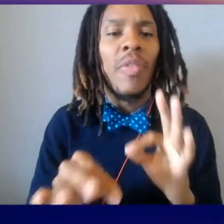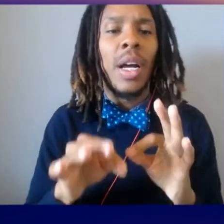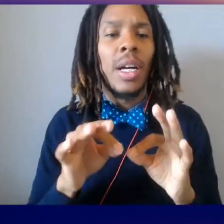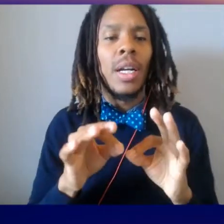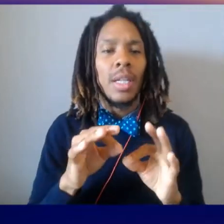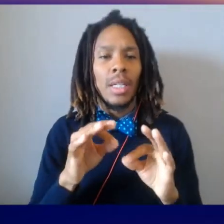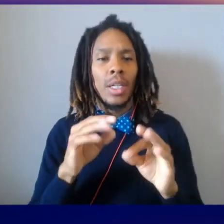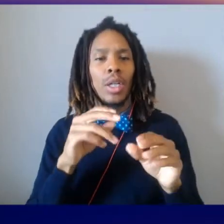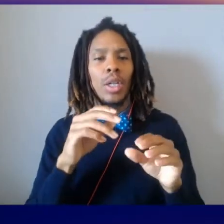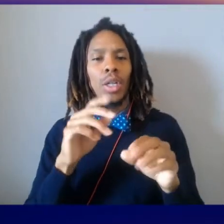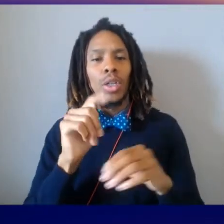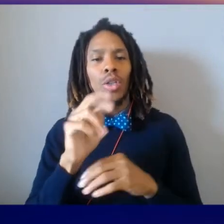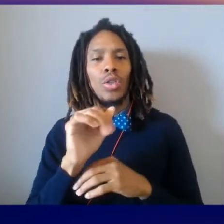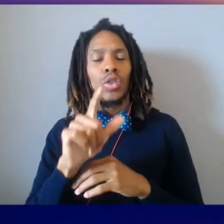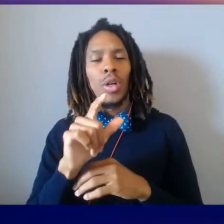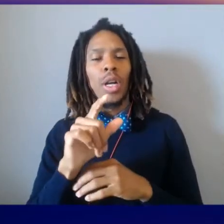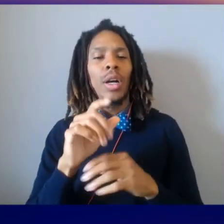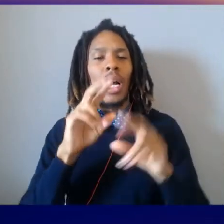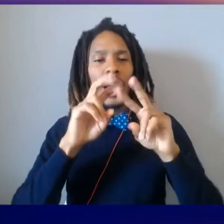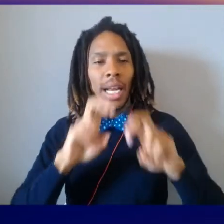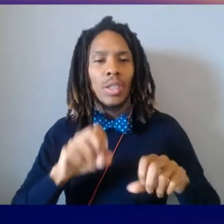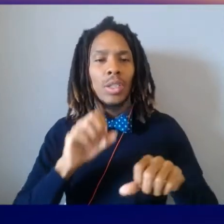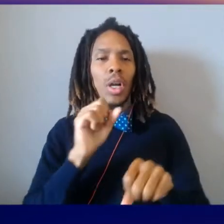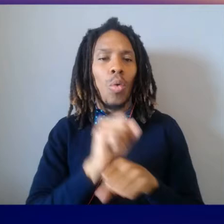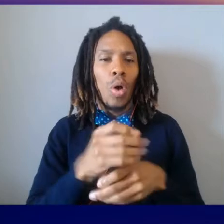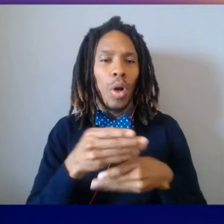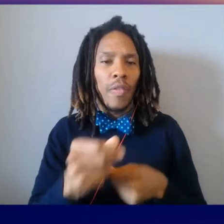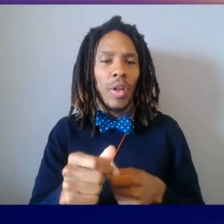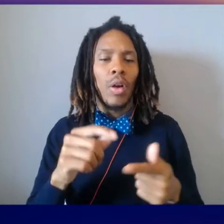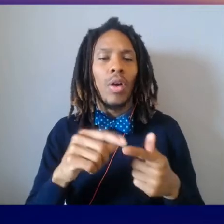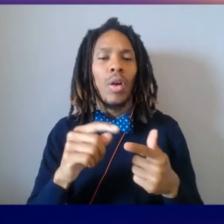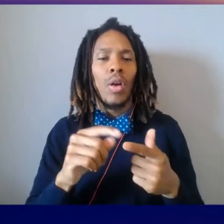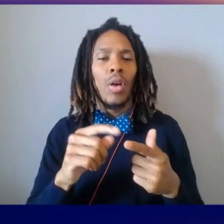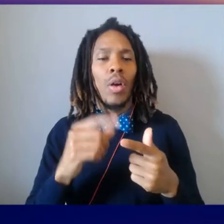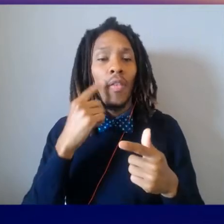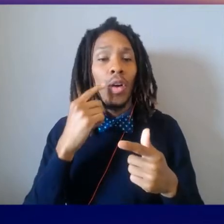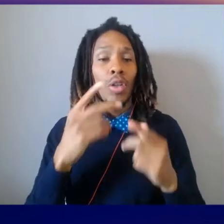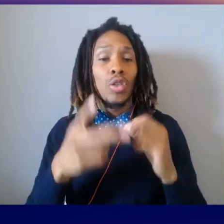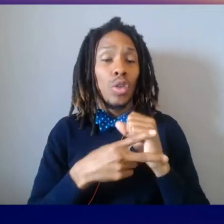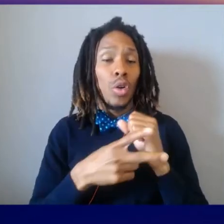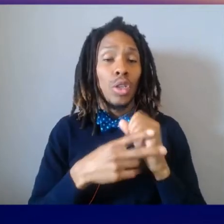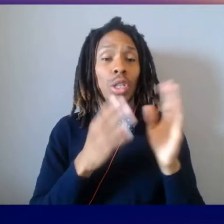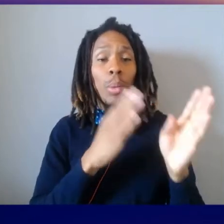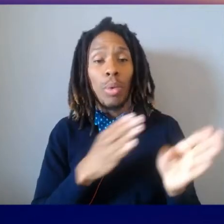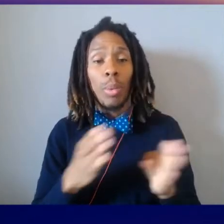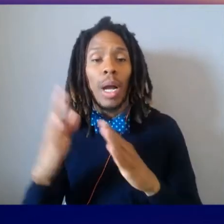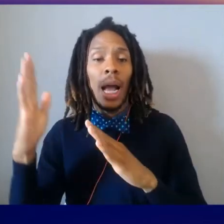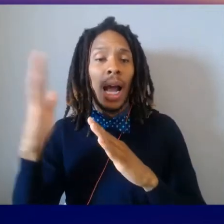by integrating the collection, the storage, the preparation, and the optimization for analysis,